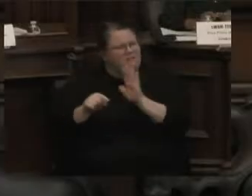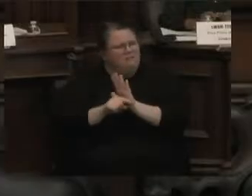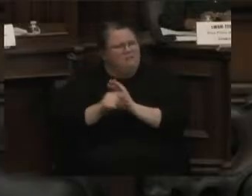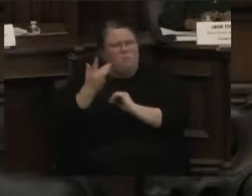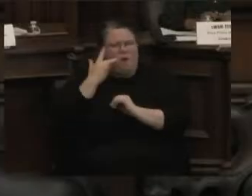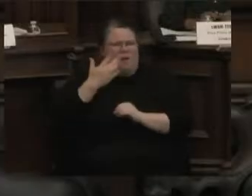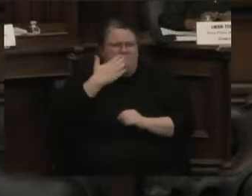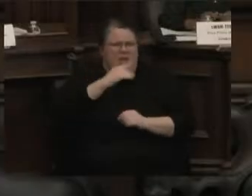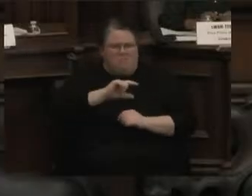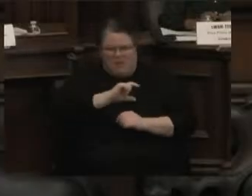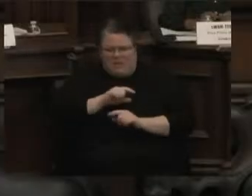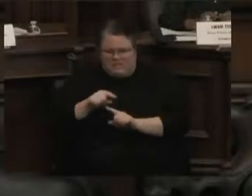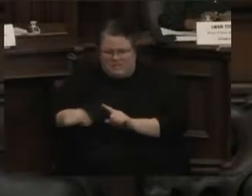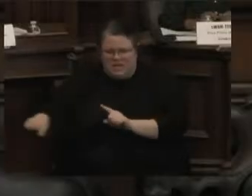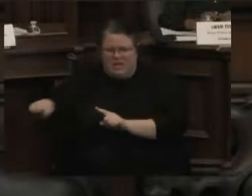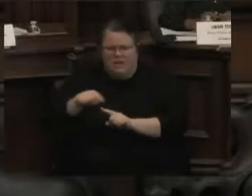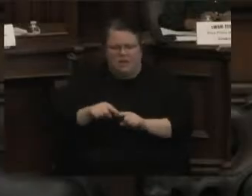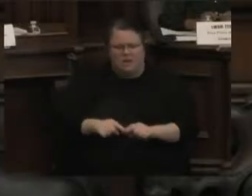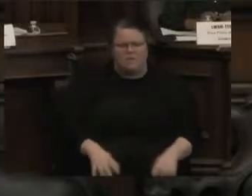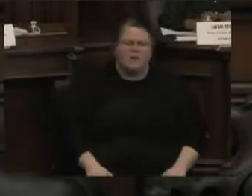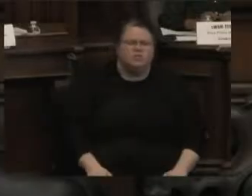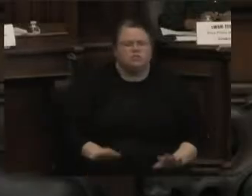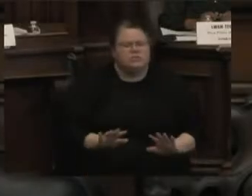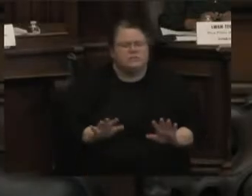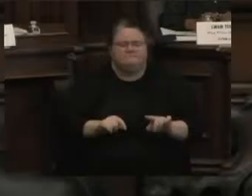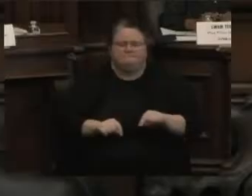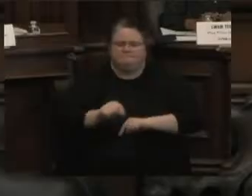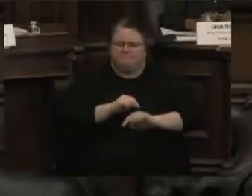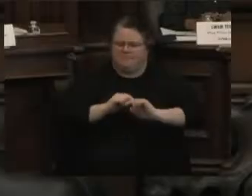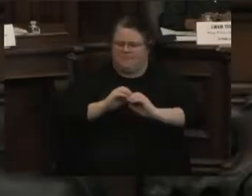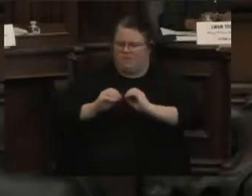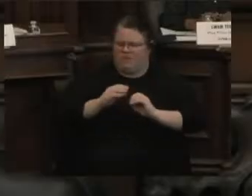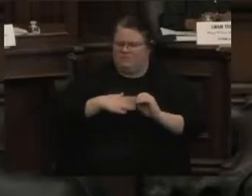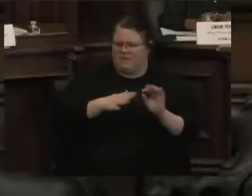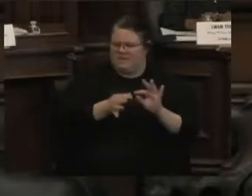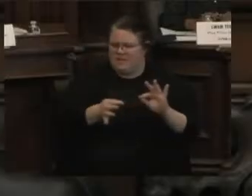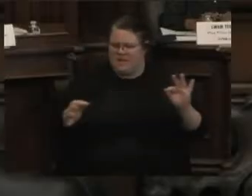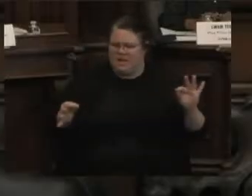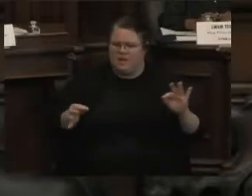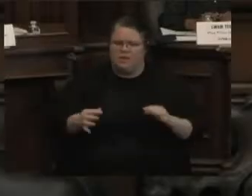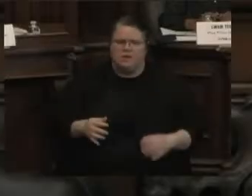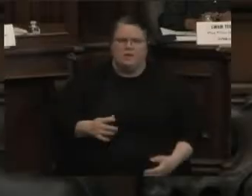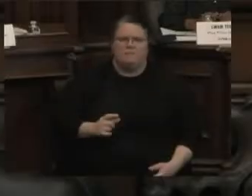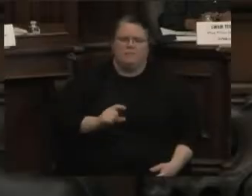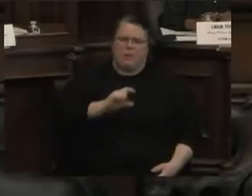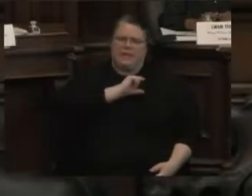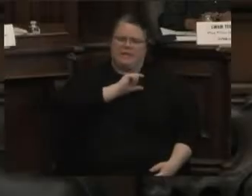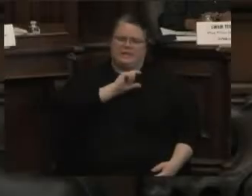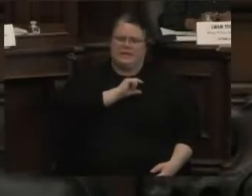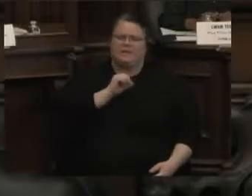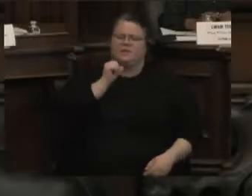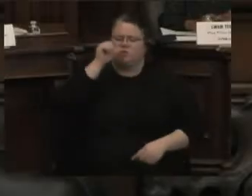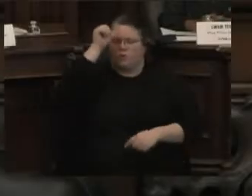they're the most affected by bad policing. Or I shouldn't